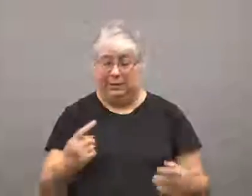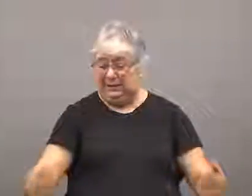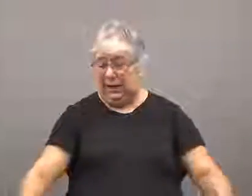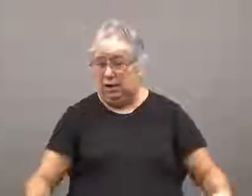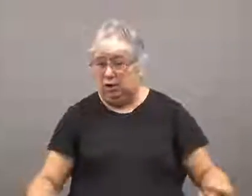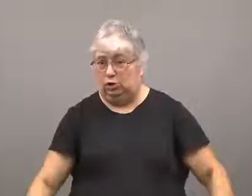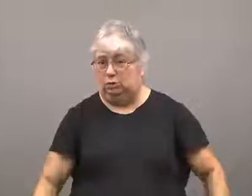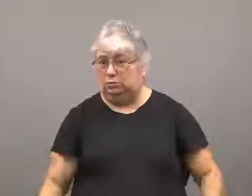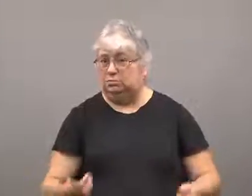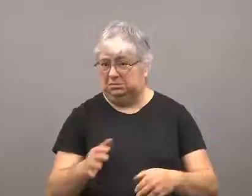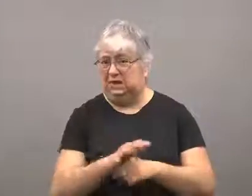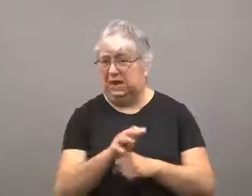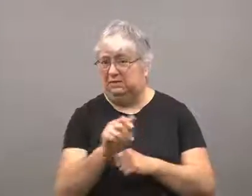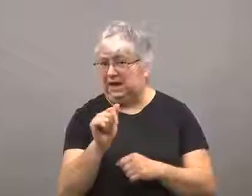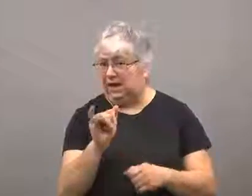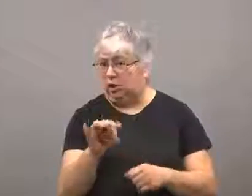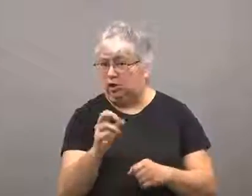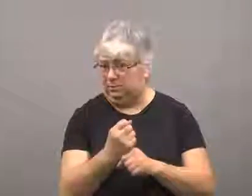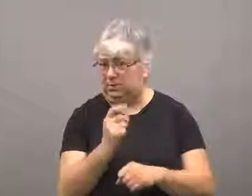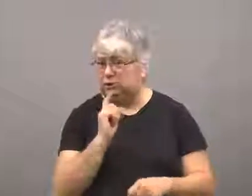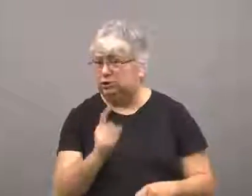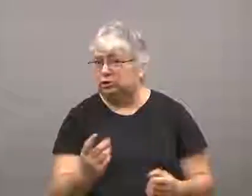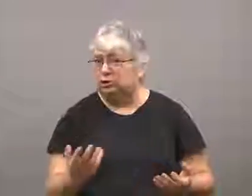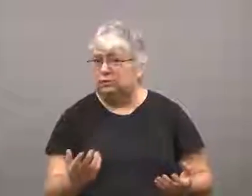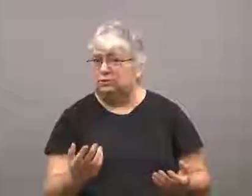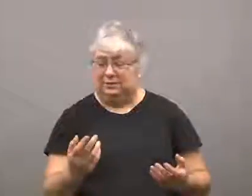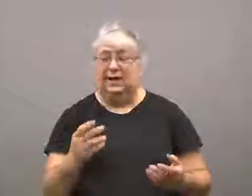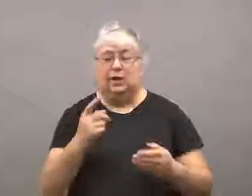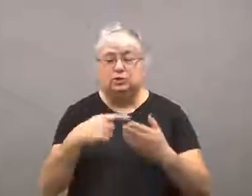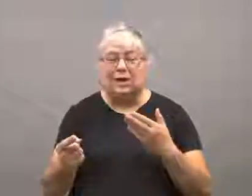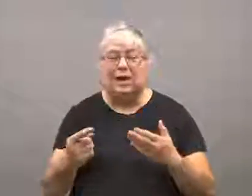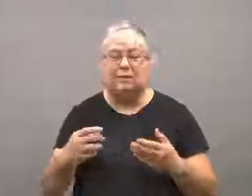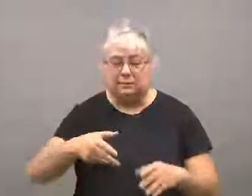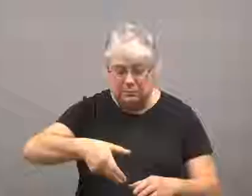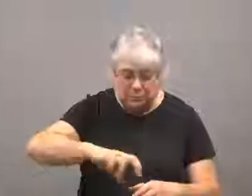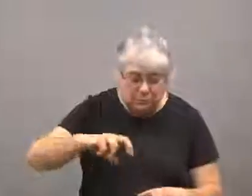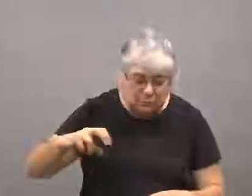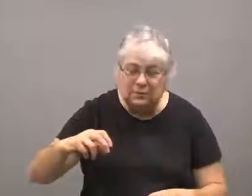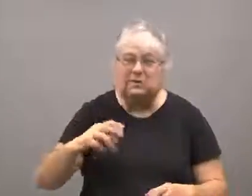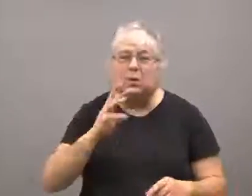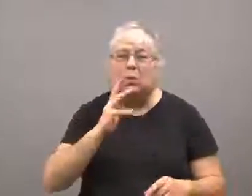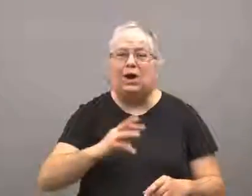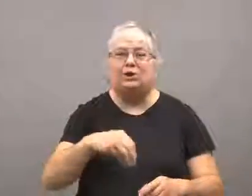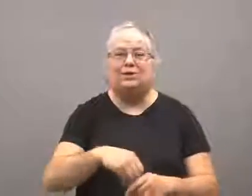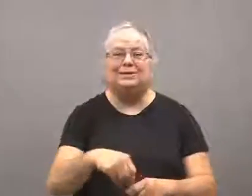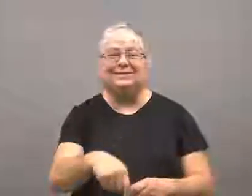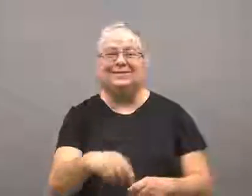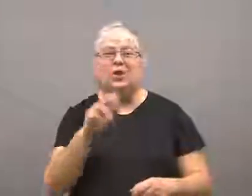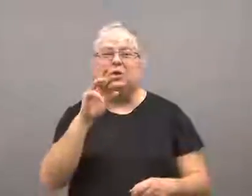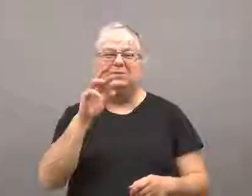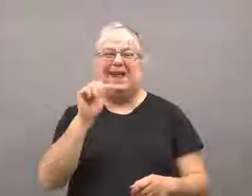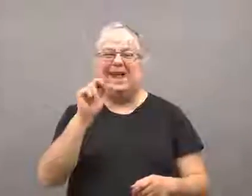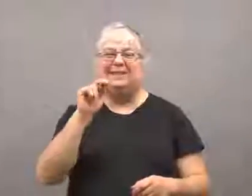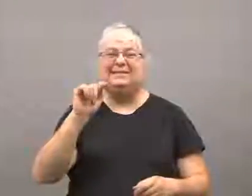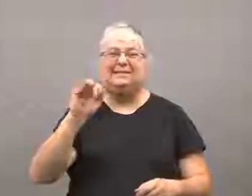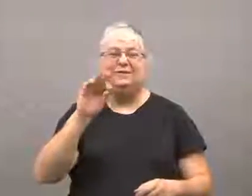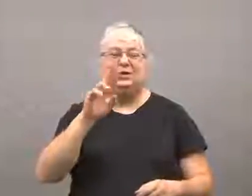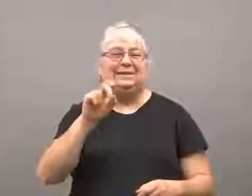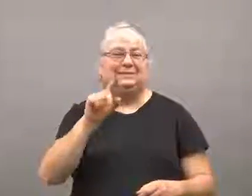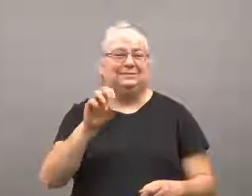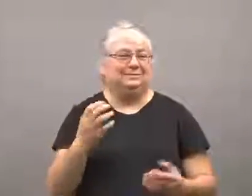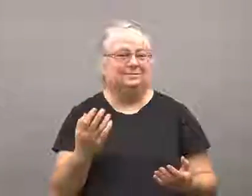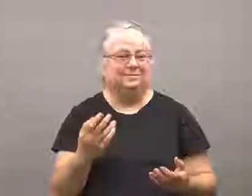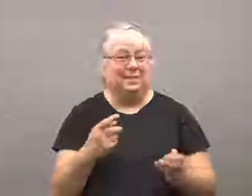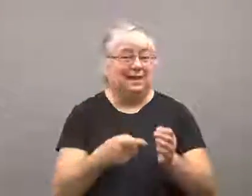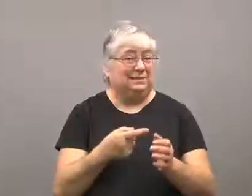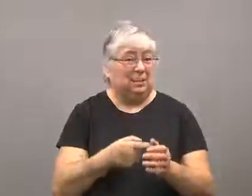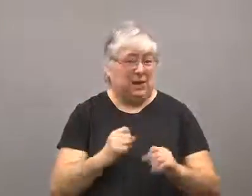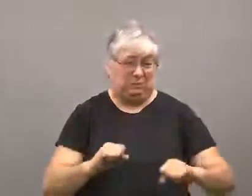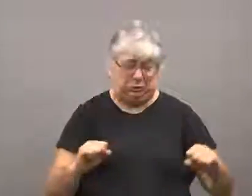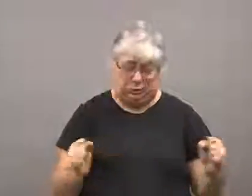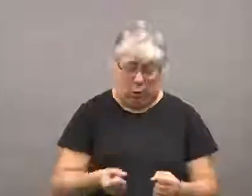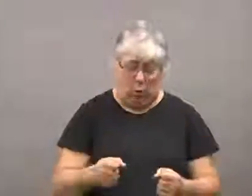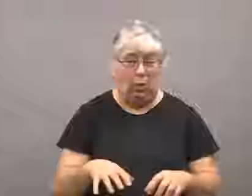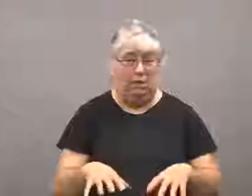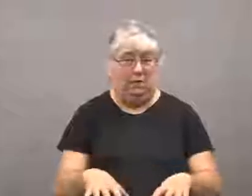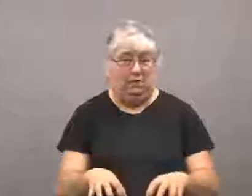Make sure tires have air, and check the antifreeze.